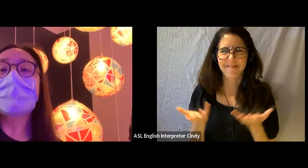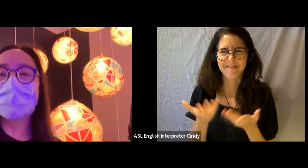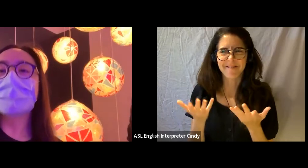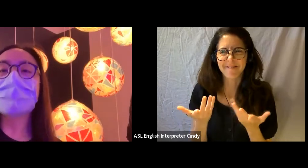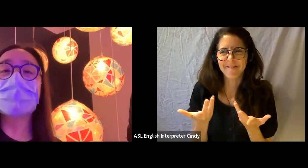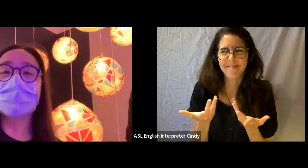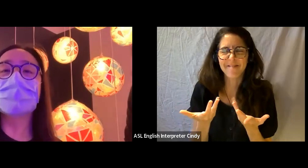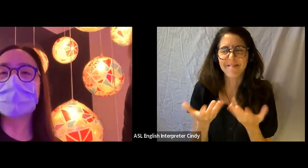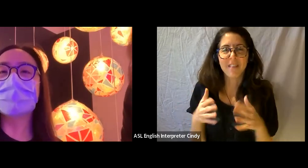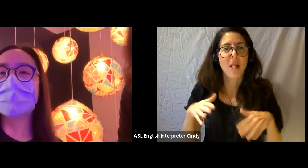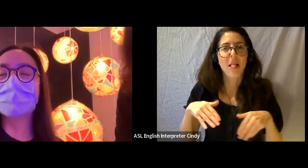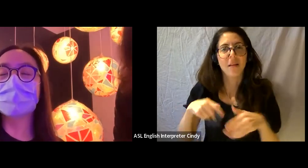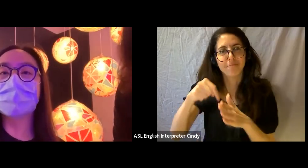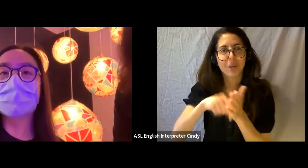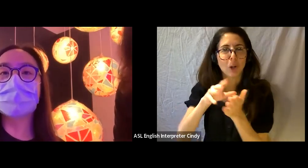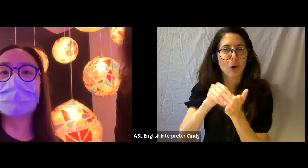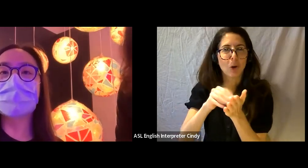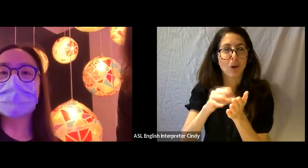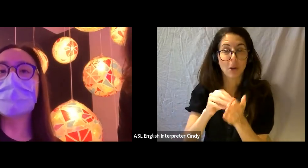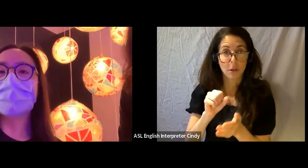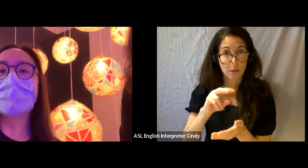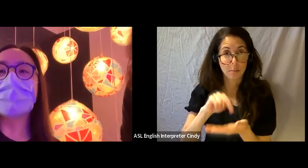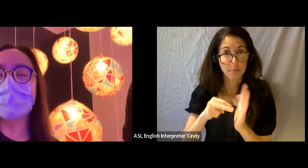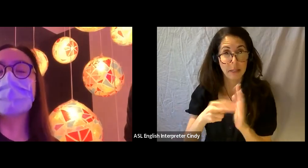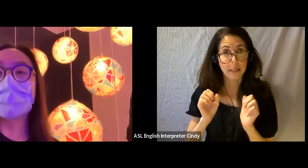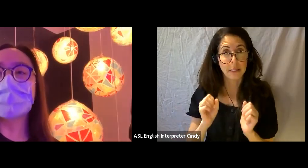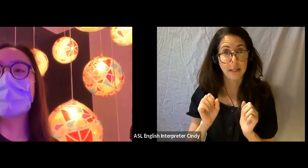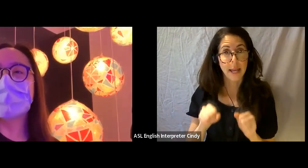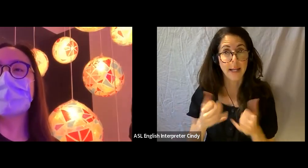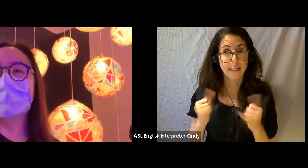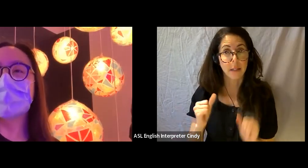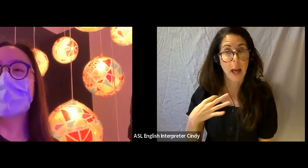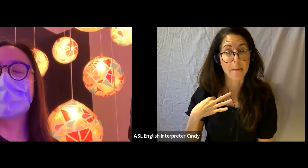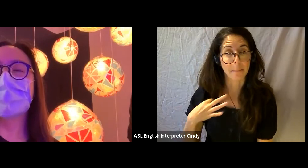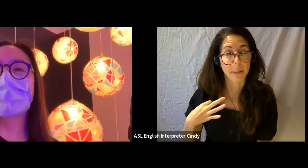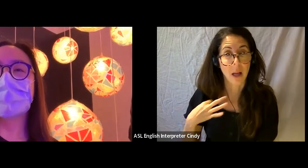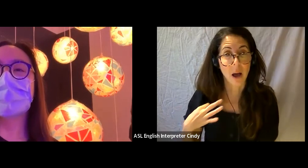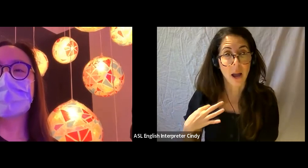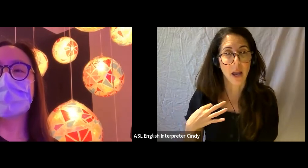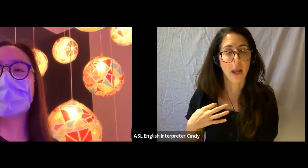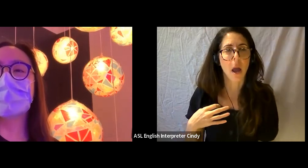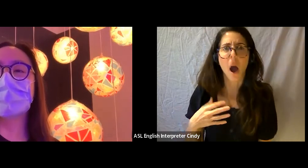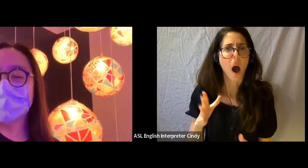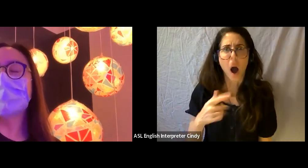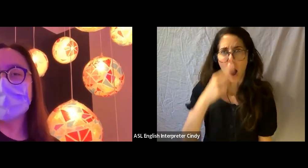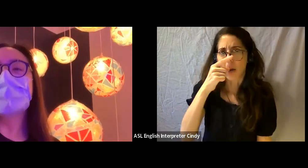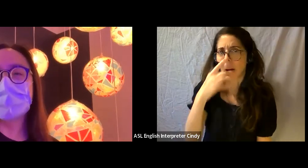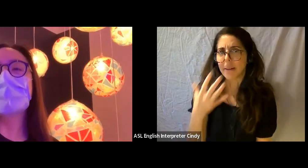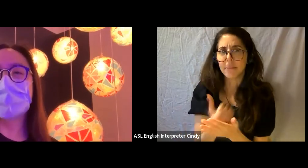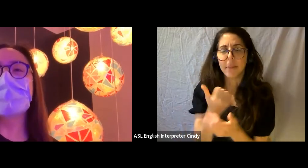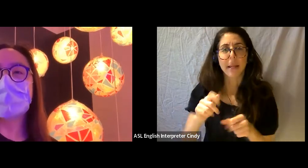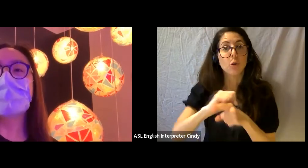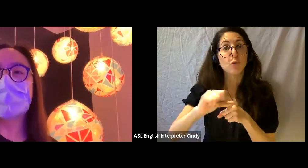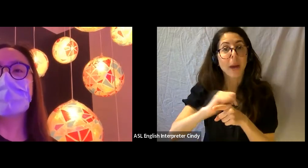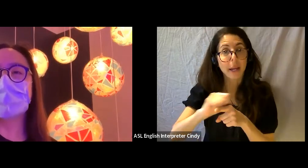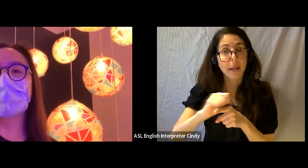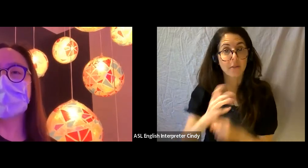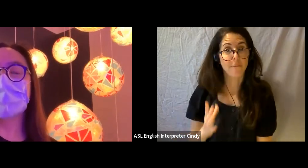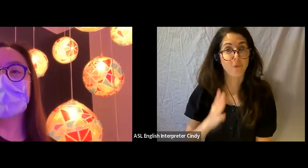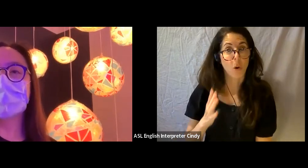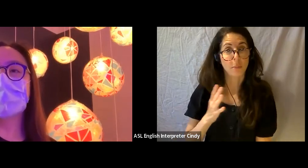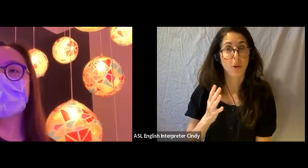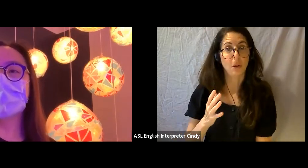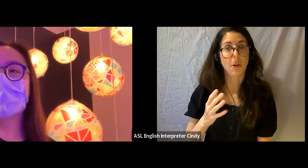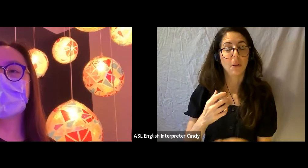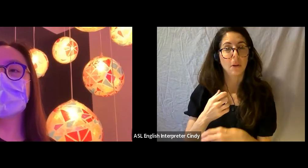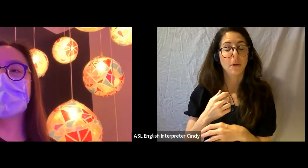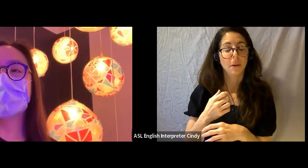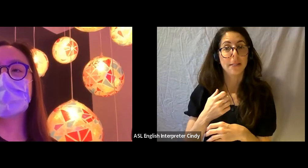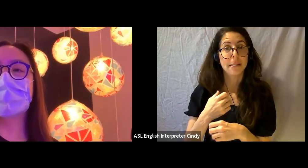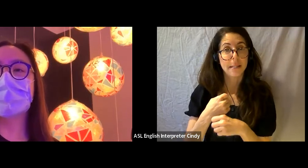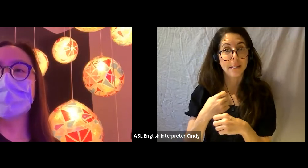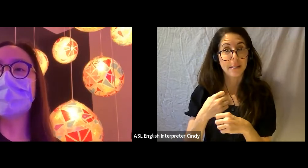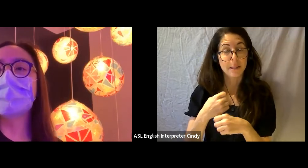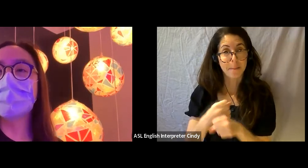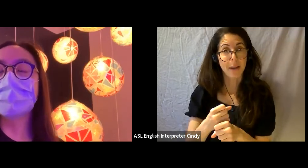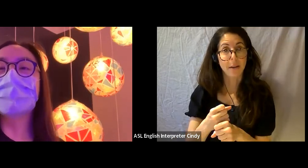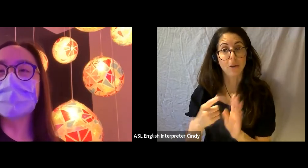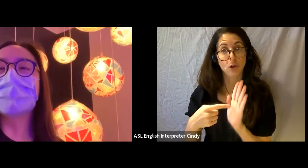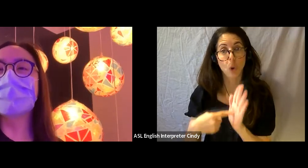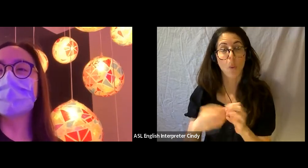So would it still be okay to apply, i feel comfortable taking any trainings that would make the show more accessible, and i would really want that actually